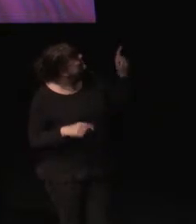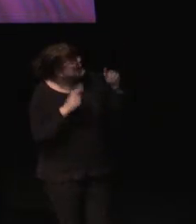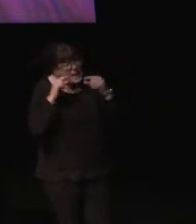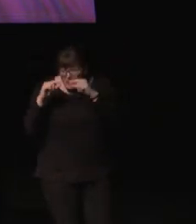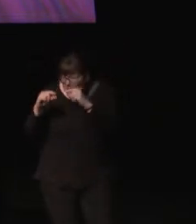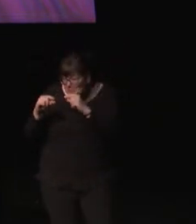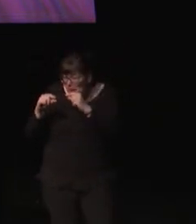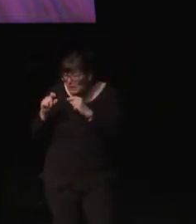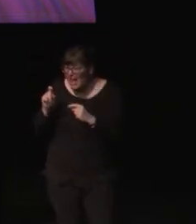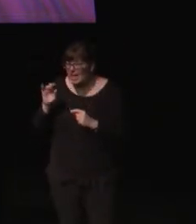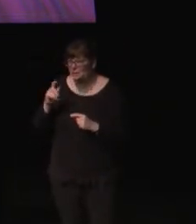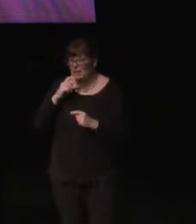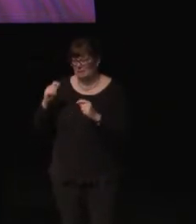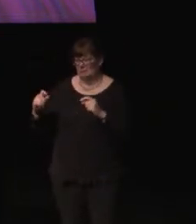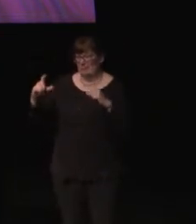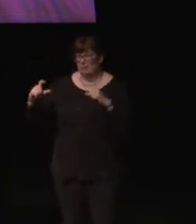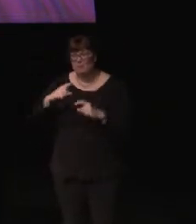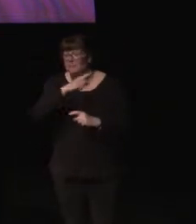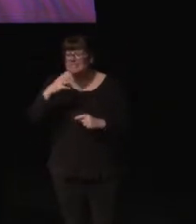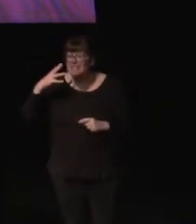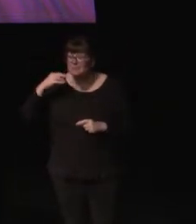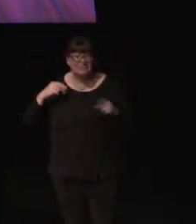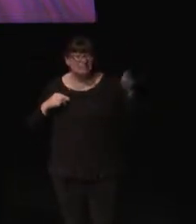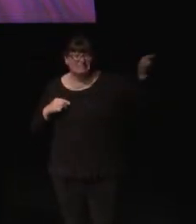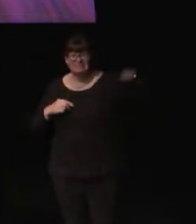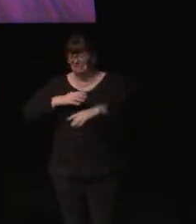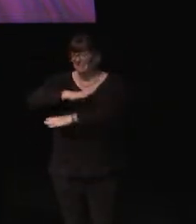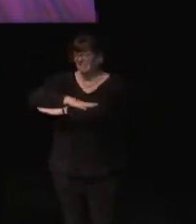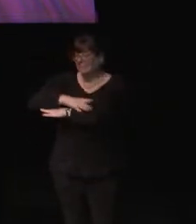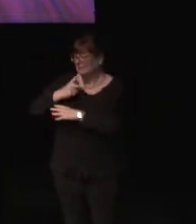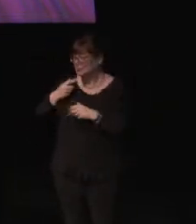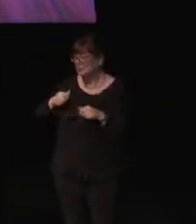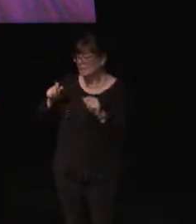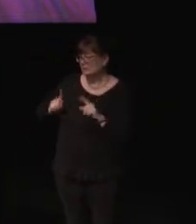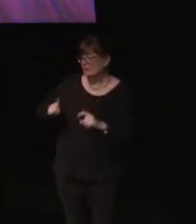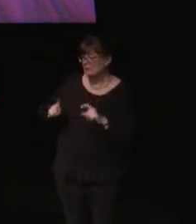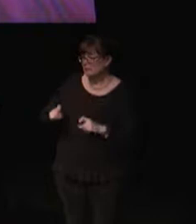But this is an experience you can try today, on Xbox, or PC,